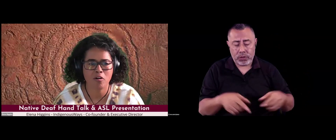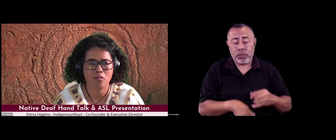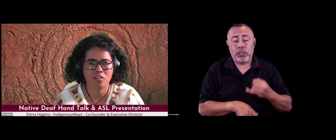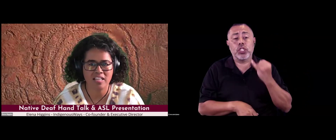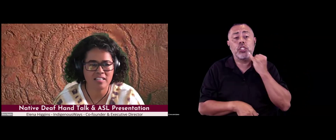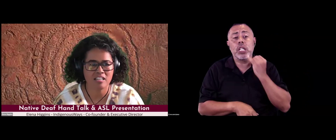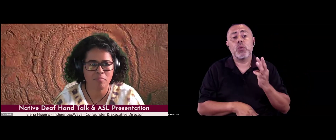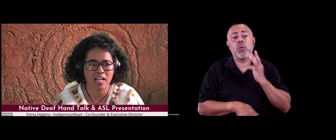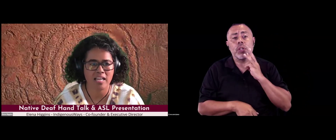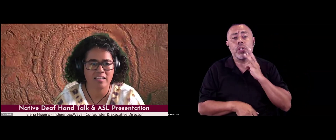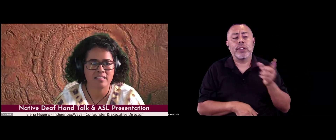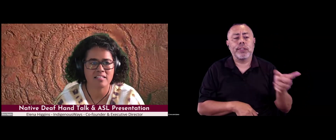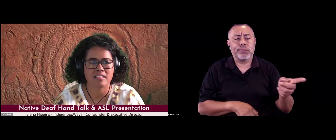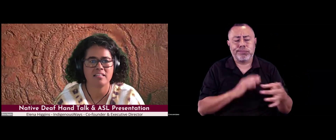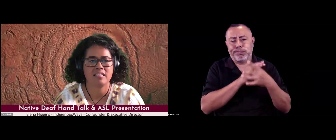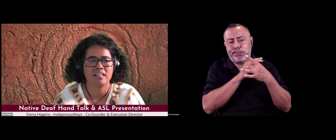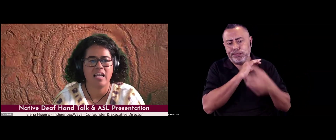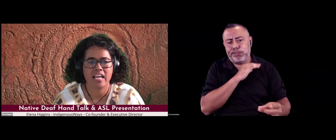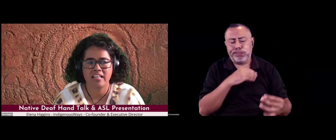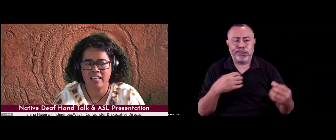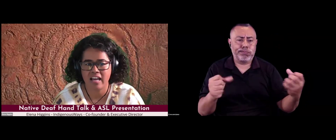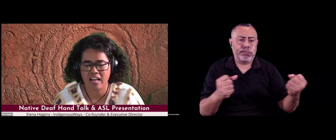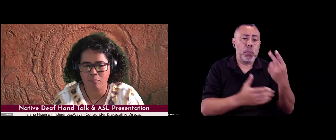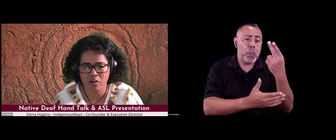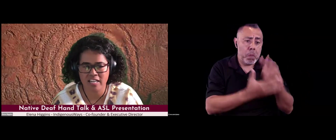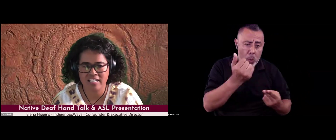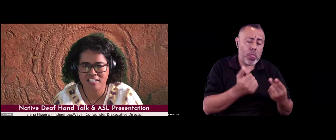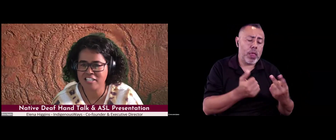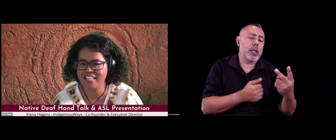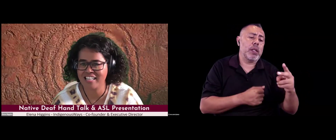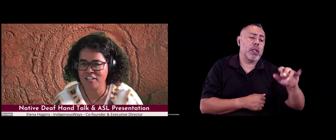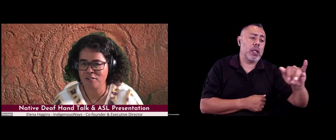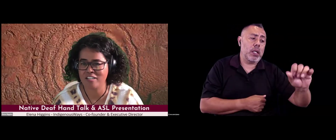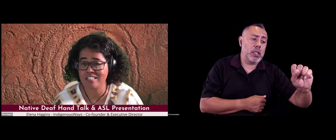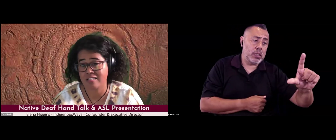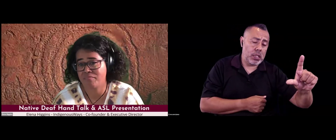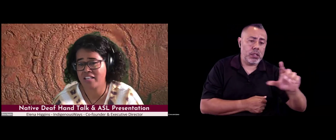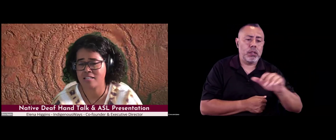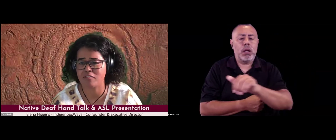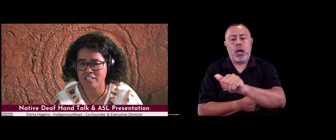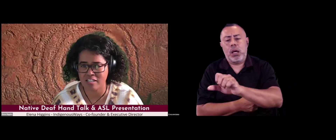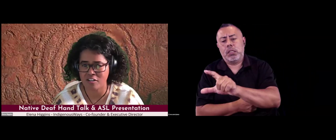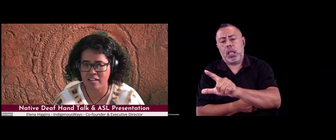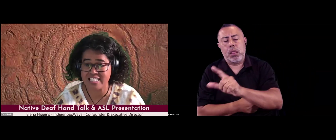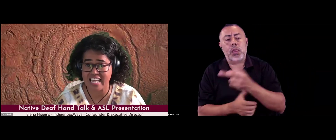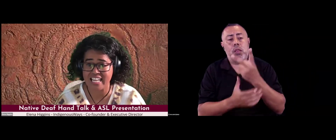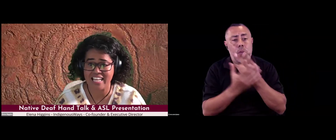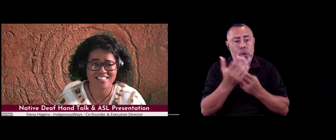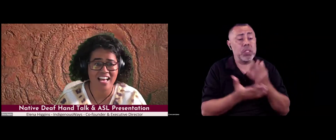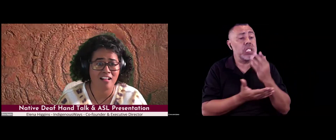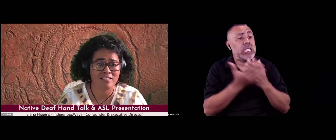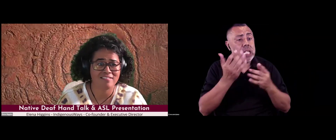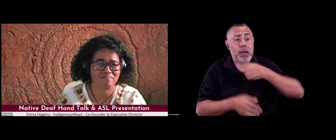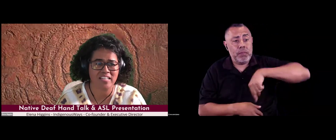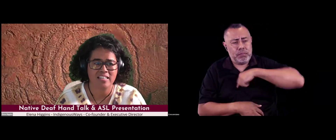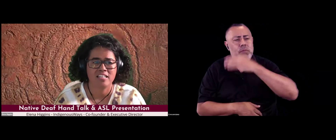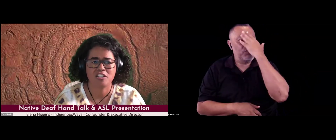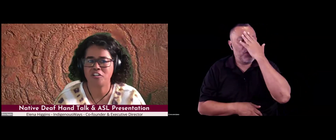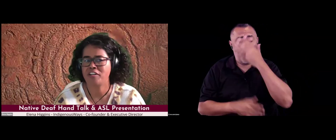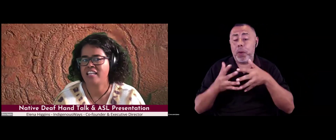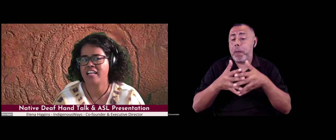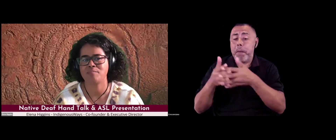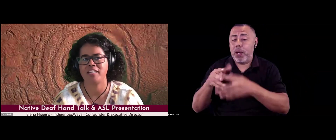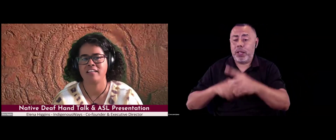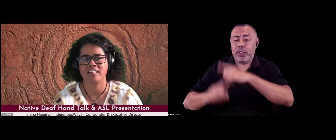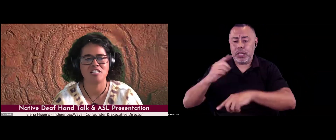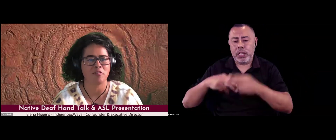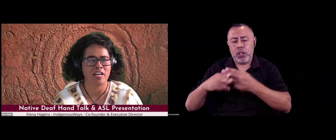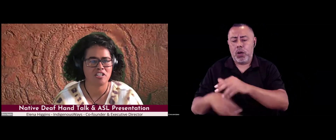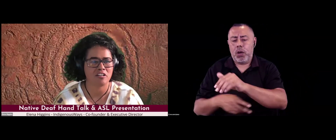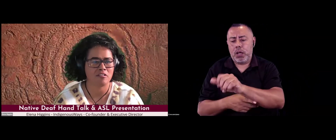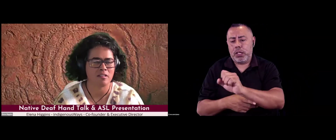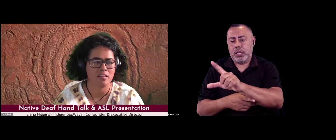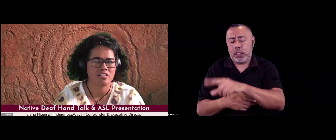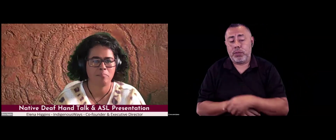And both Indian planes. And American sign language that some of us know as ASL. His journey has been inspirational.